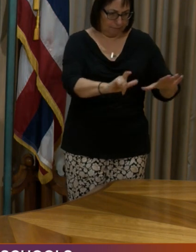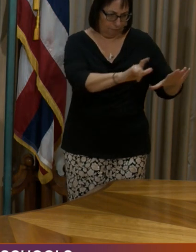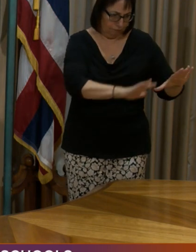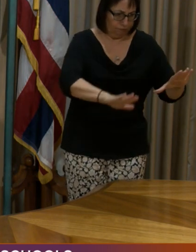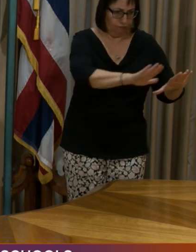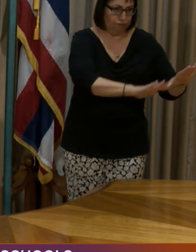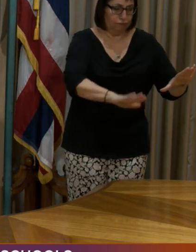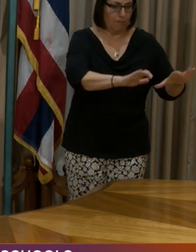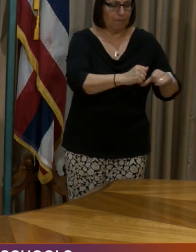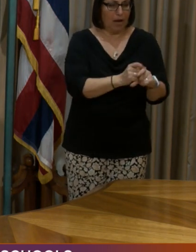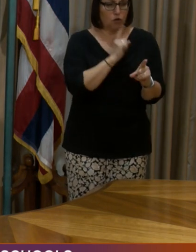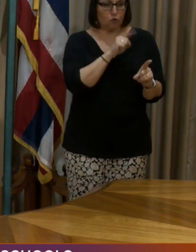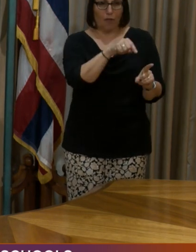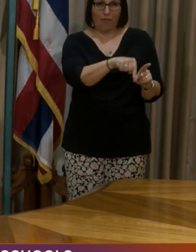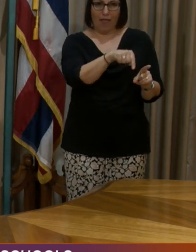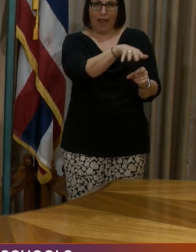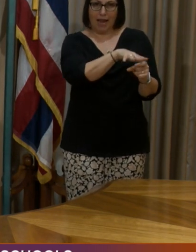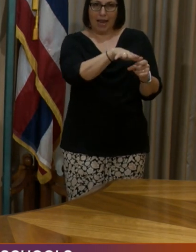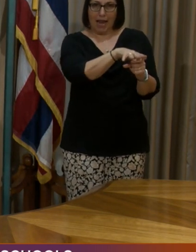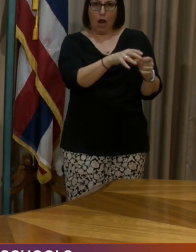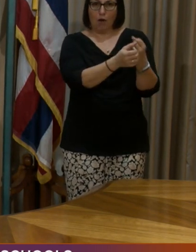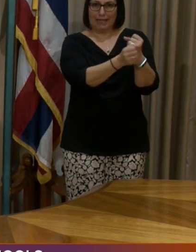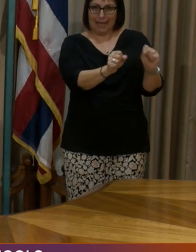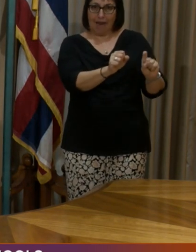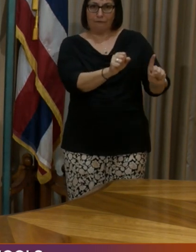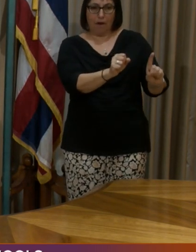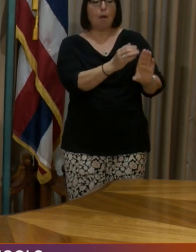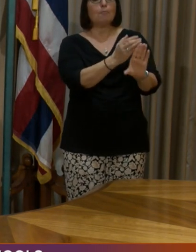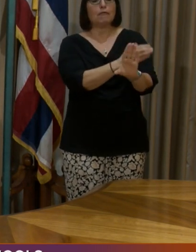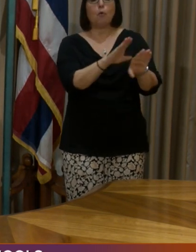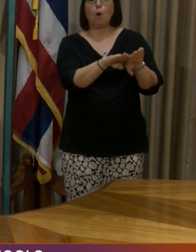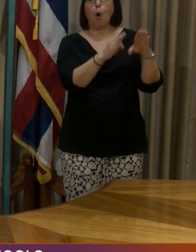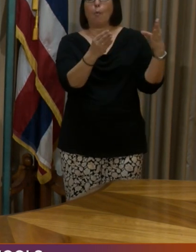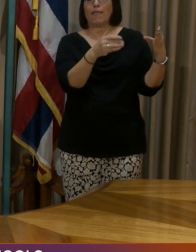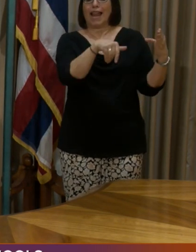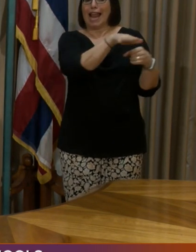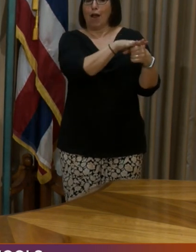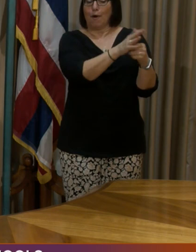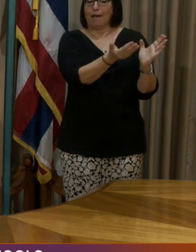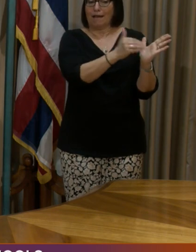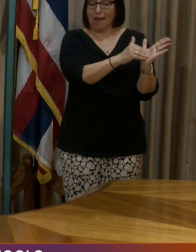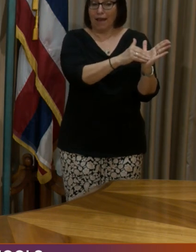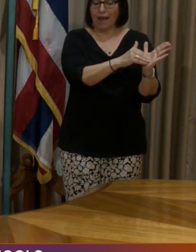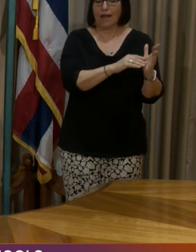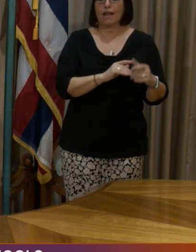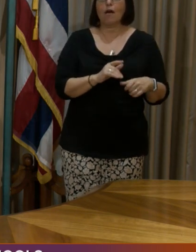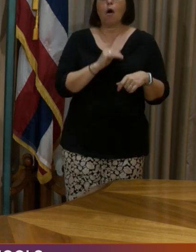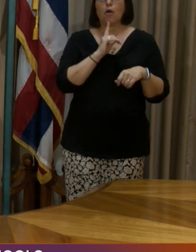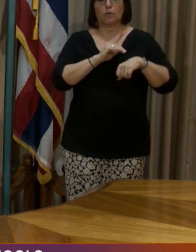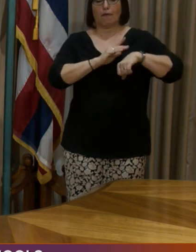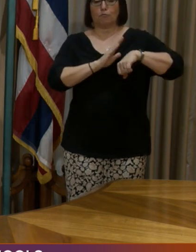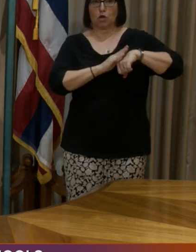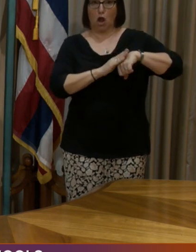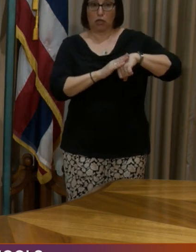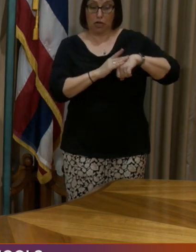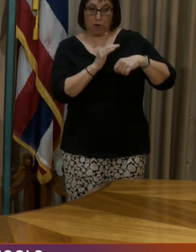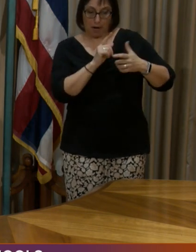SOME AMOUNT OF TIME AGAIN CLOSING THOSE AREAS IMMEDIATELY CLEANING THEM ENSURING THAT THEY ARE FOGGED AND CLEAN BEFORE THEY